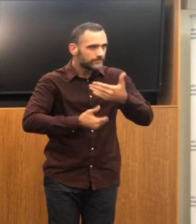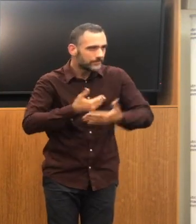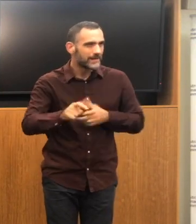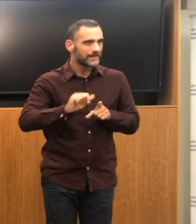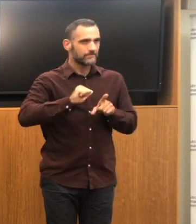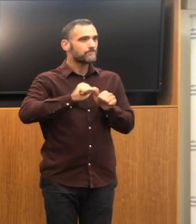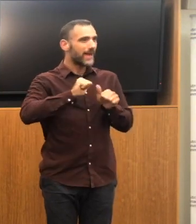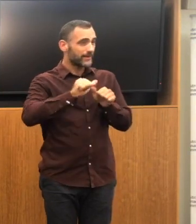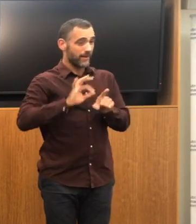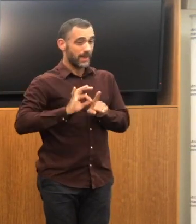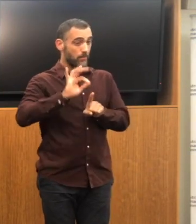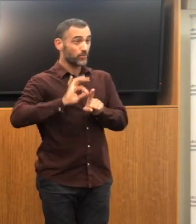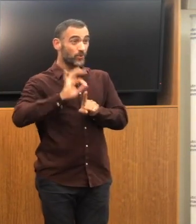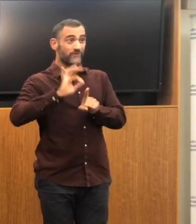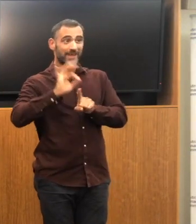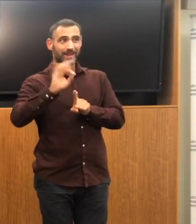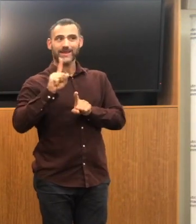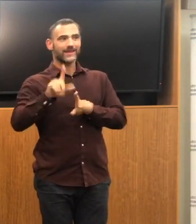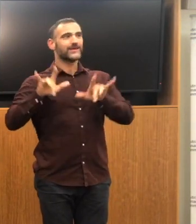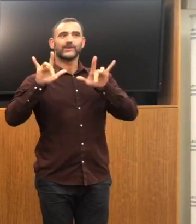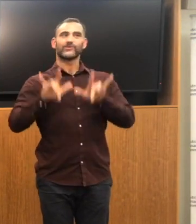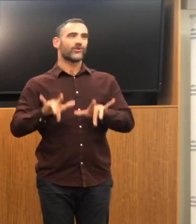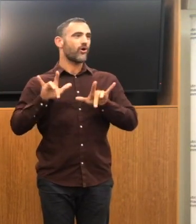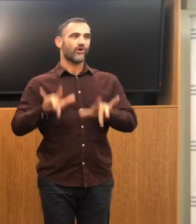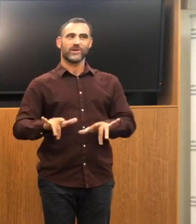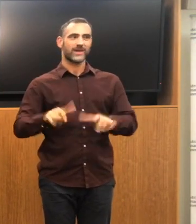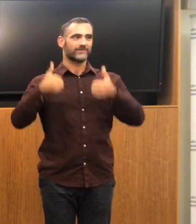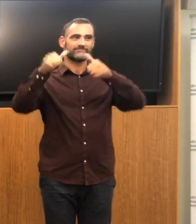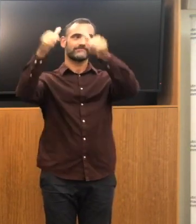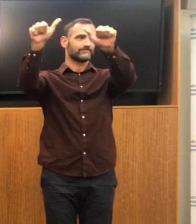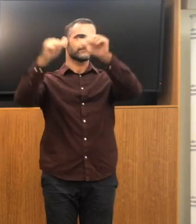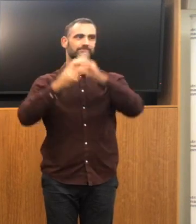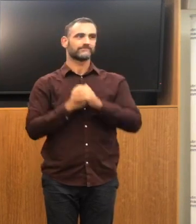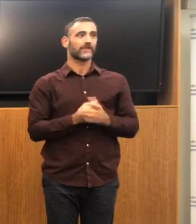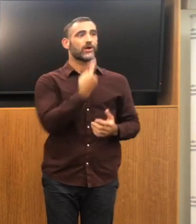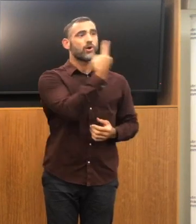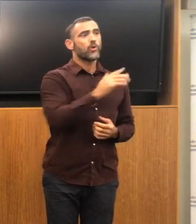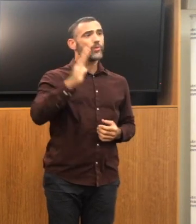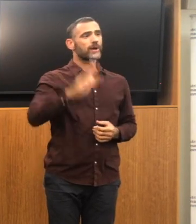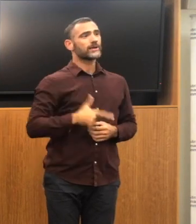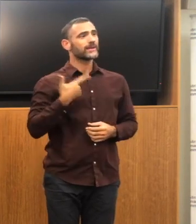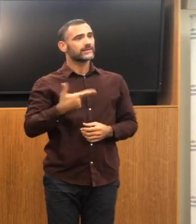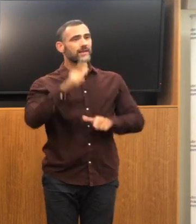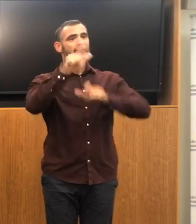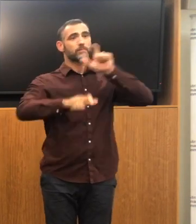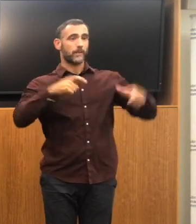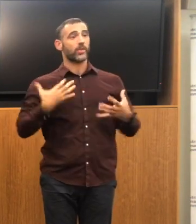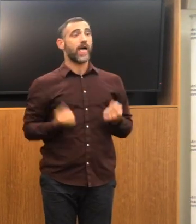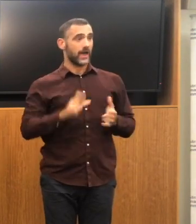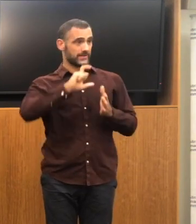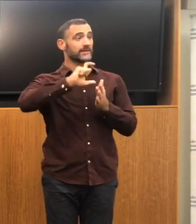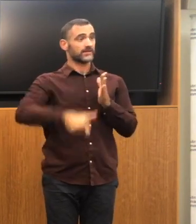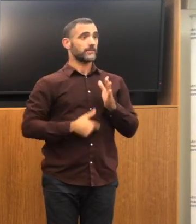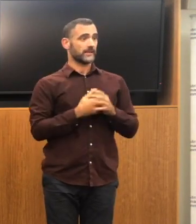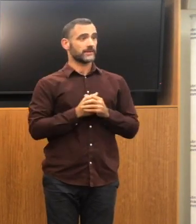But we're not there yet. And if you think about the statistics, it's one in seven people has a disability, right? It's one billion people around the world